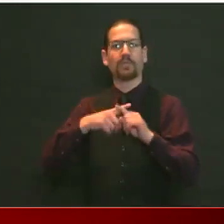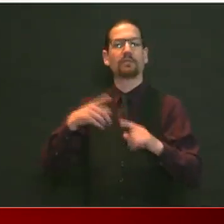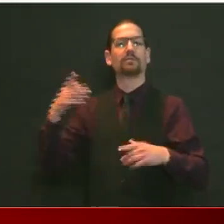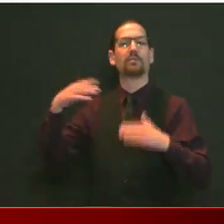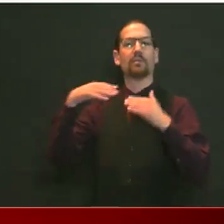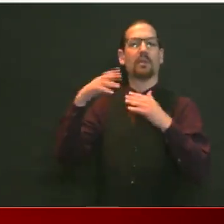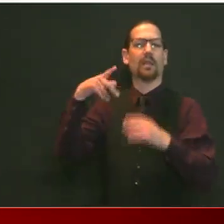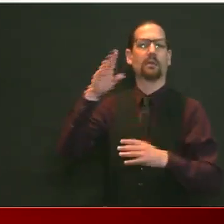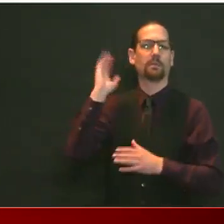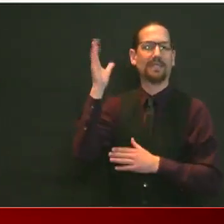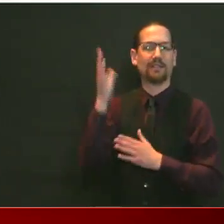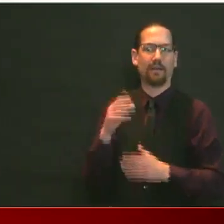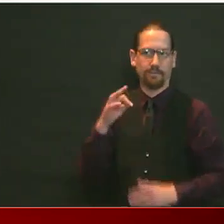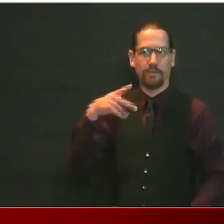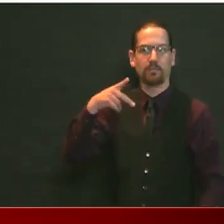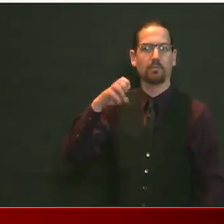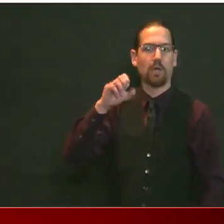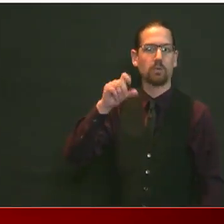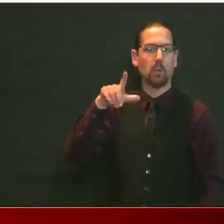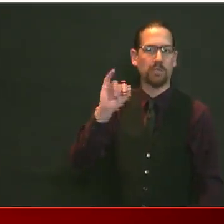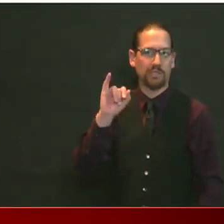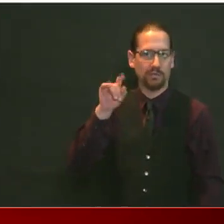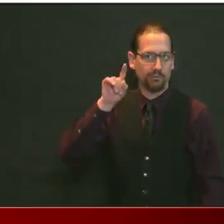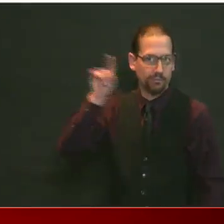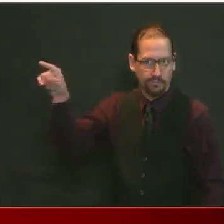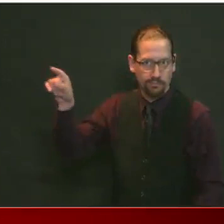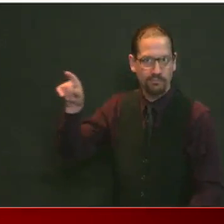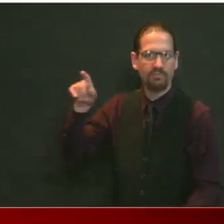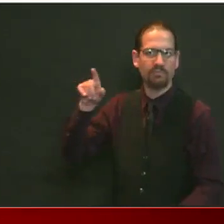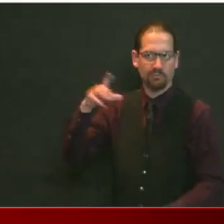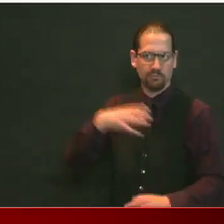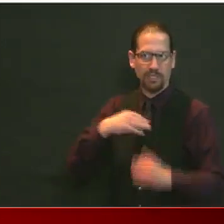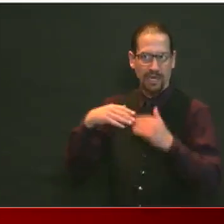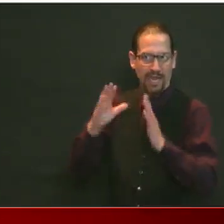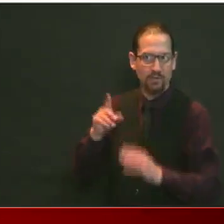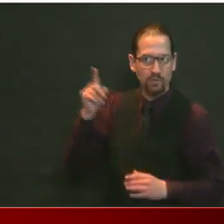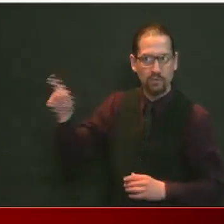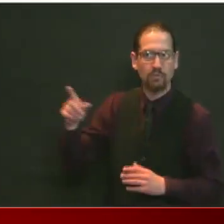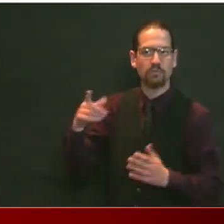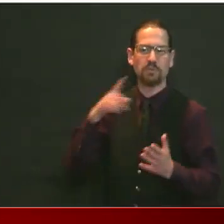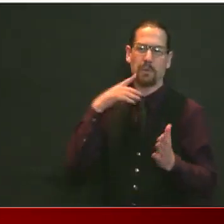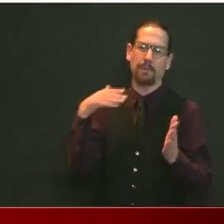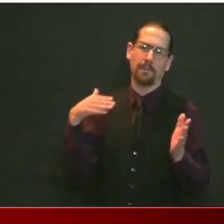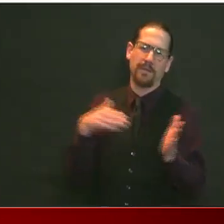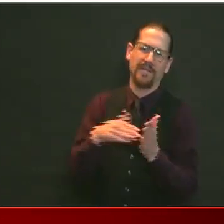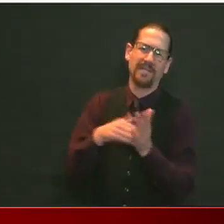FIGURE IT OUT. BUT SPEAKER PELOSI'S BILL THAT WAS PASSED THROUGH THE HOUSE